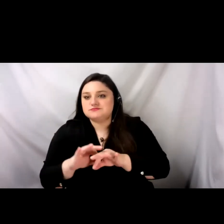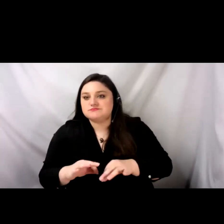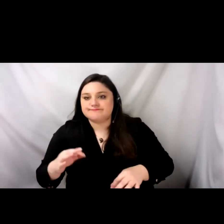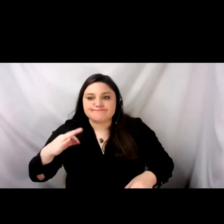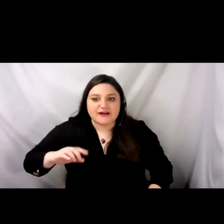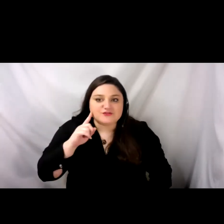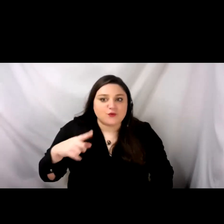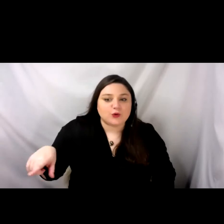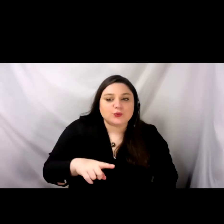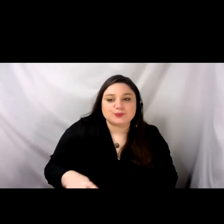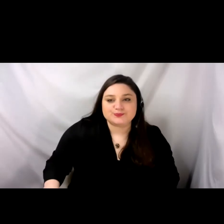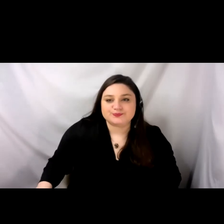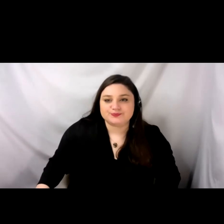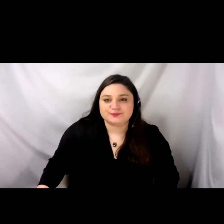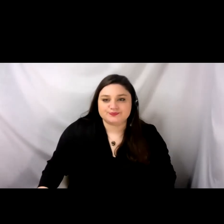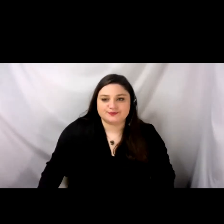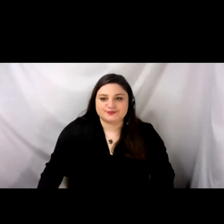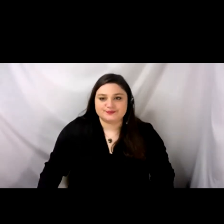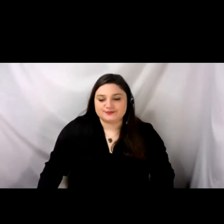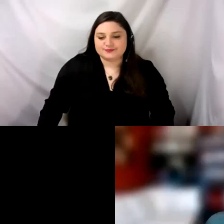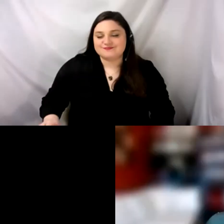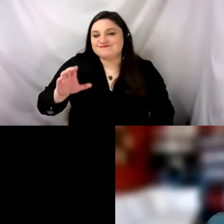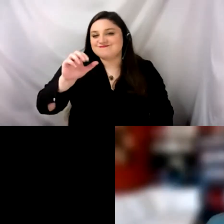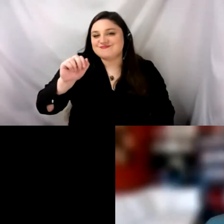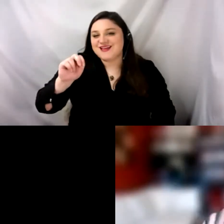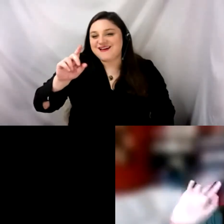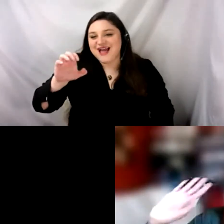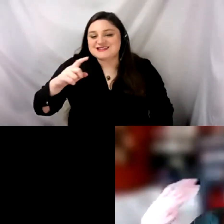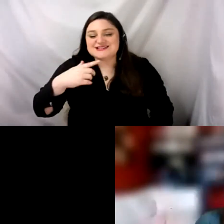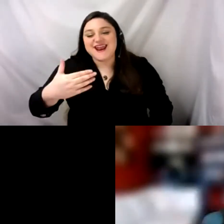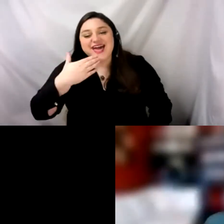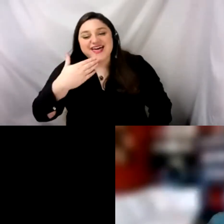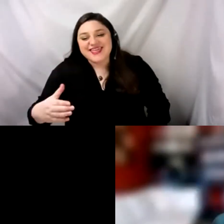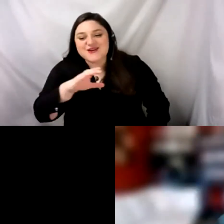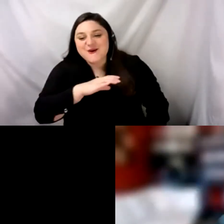[CANDACE] Thank you commissioner. And please call me Gonzalo. CANDACE: Gonzalo, sorry I'm not that old